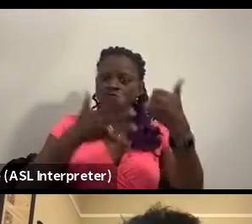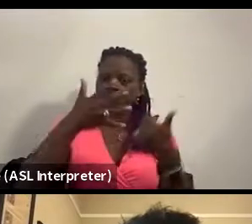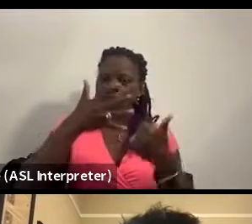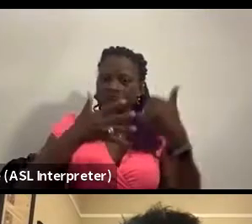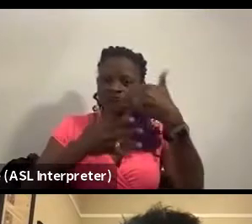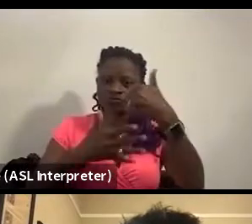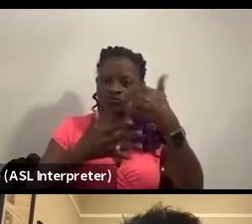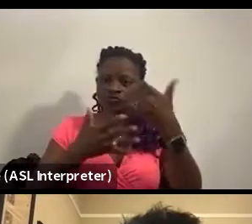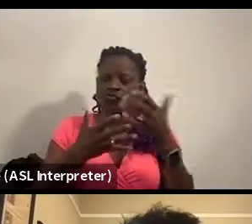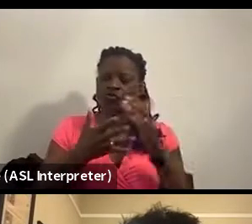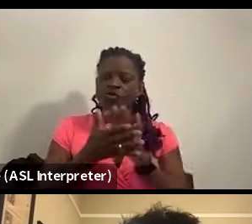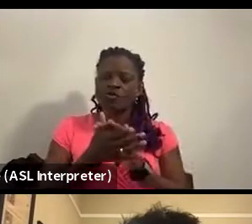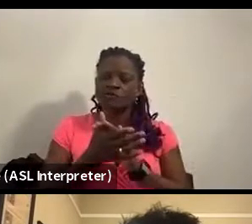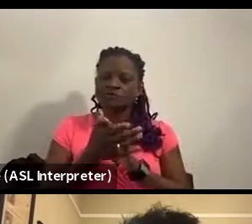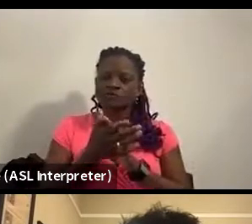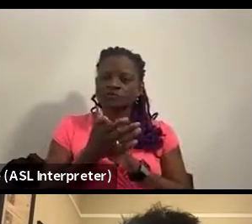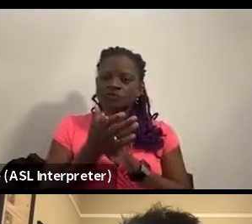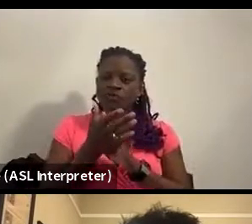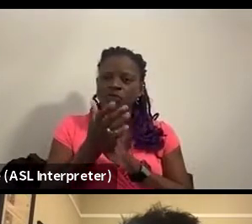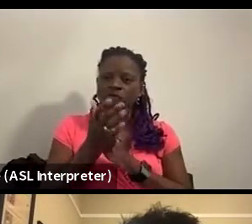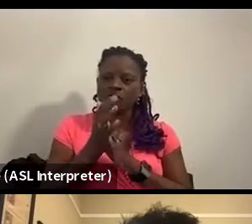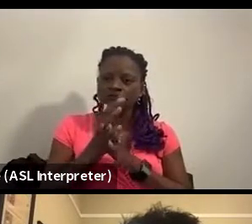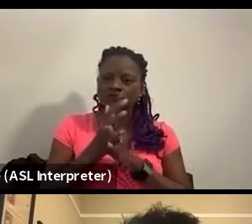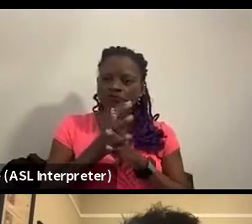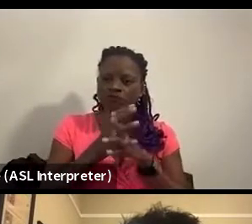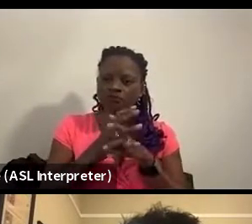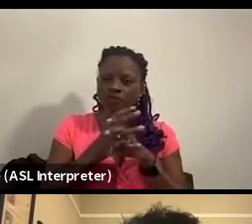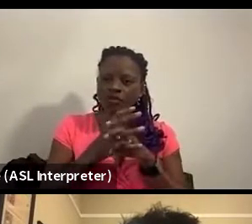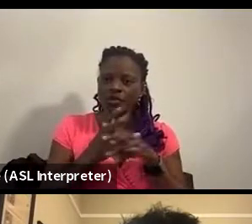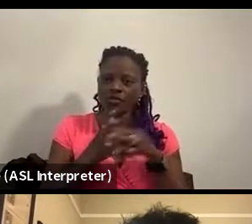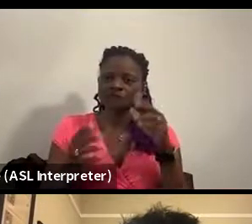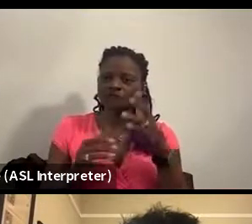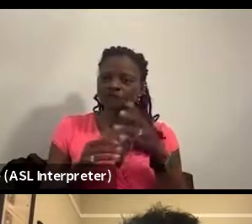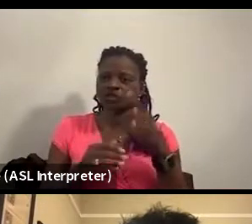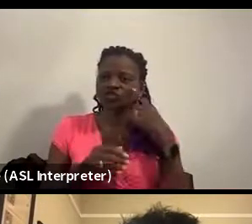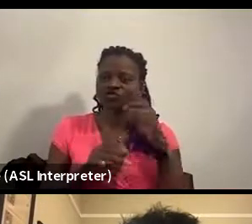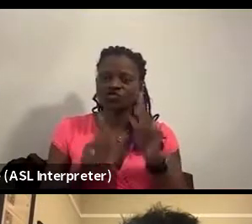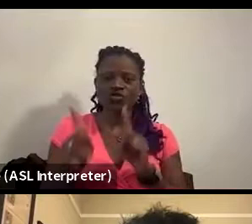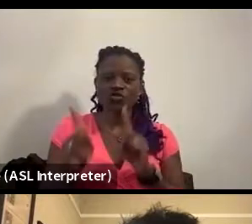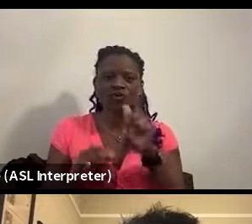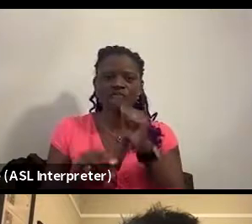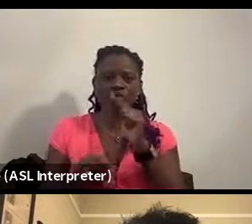that we're working with, folks who live in the lowest HPI and lowest lows do.